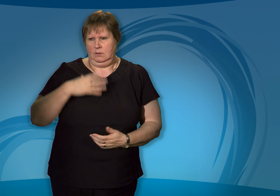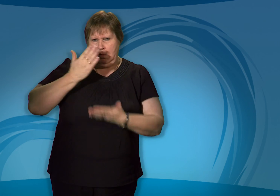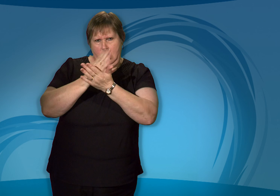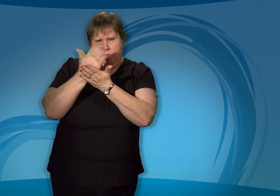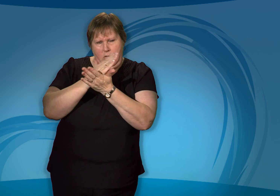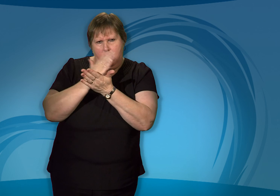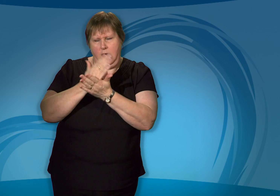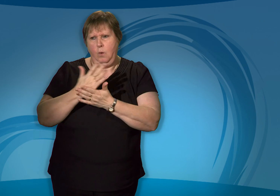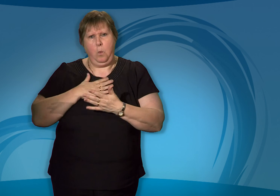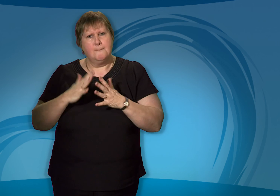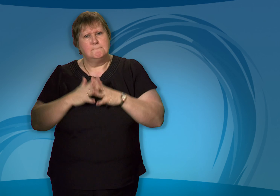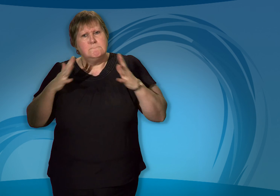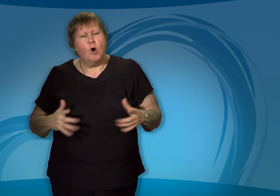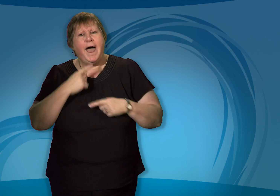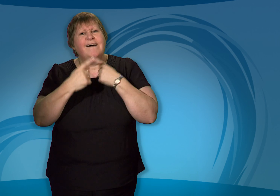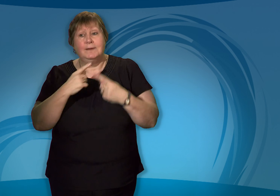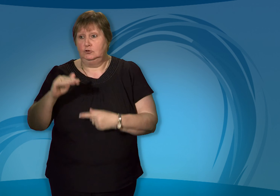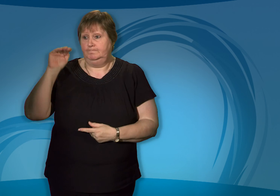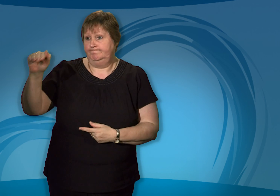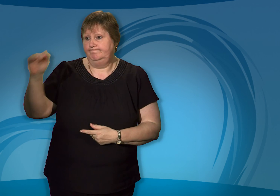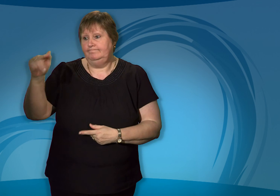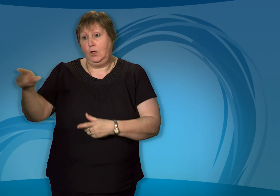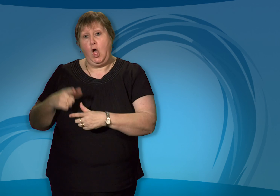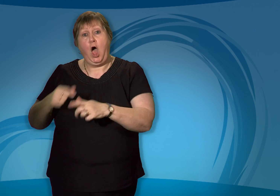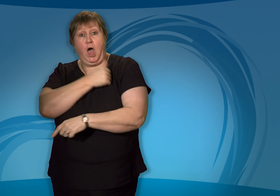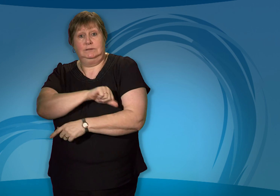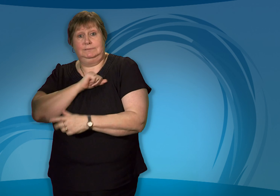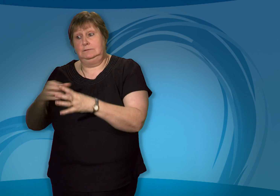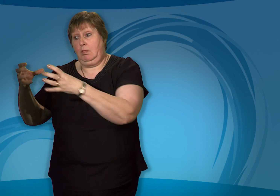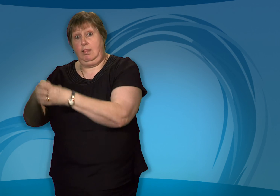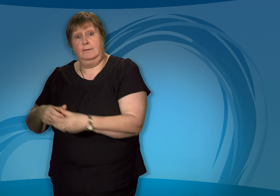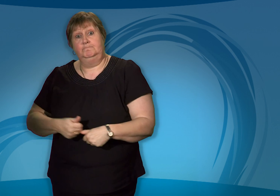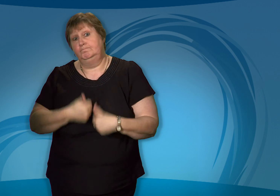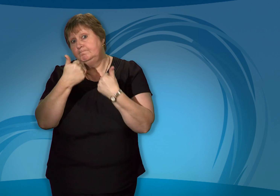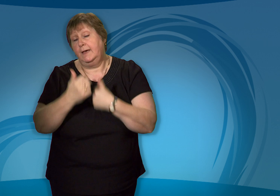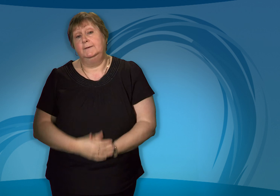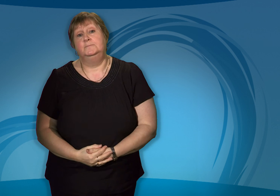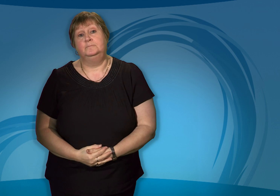If you have any queries, or require further information please contact the Endoscopy Unit